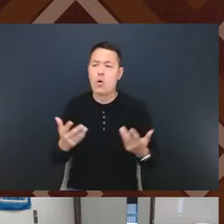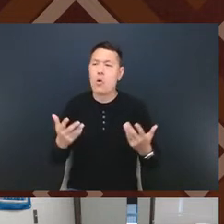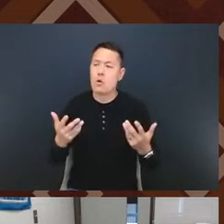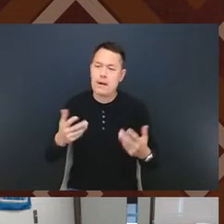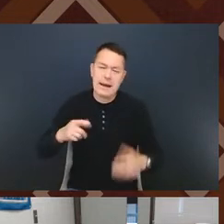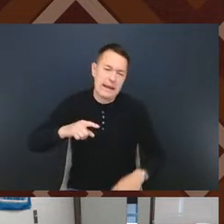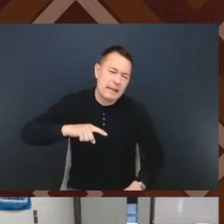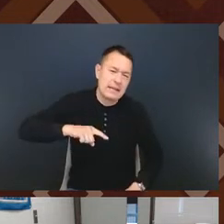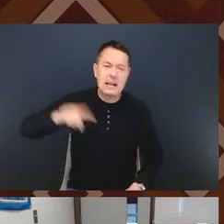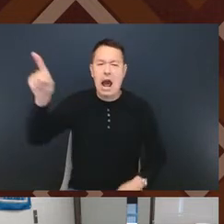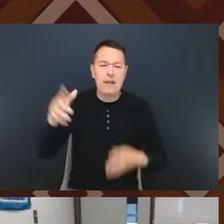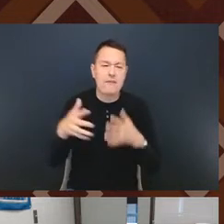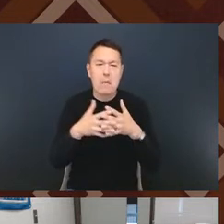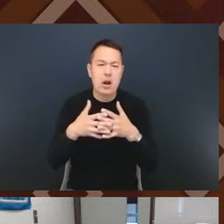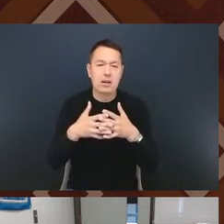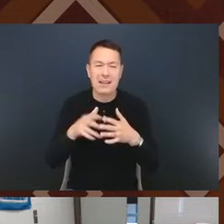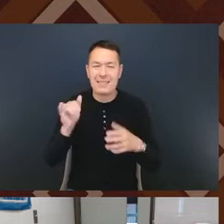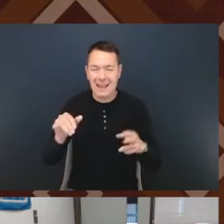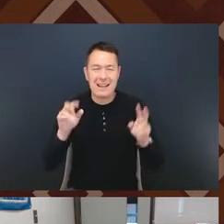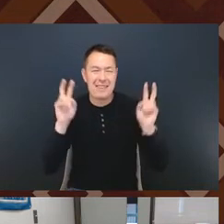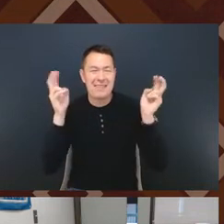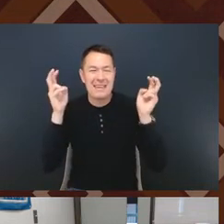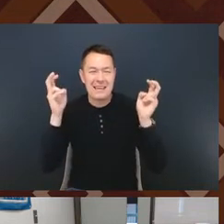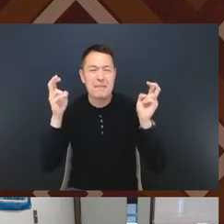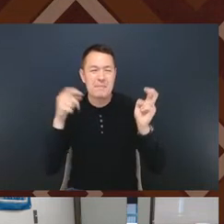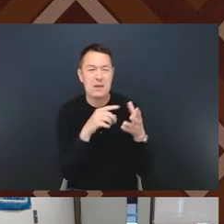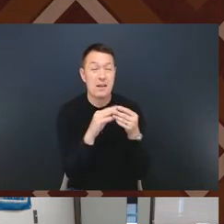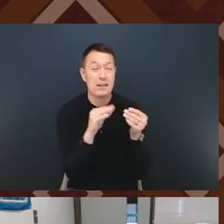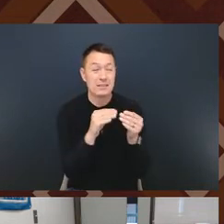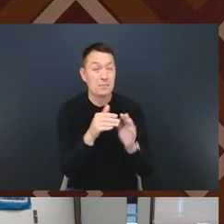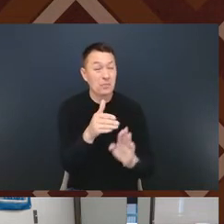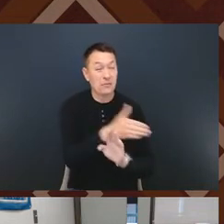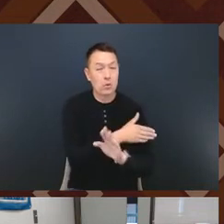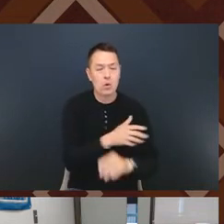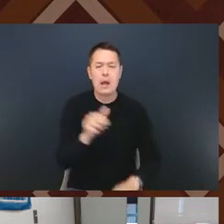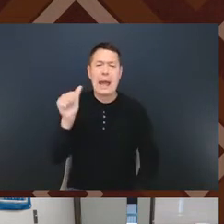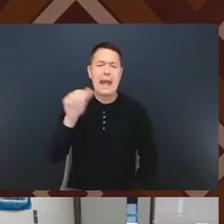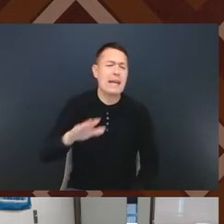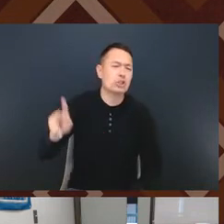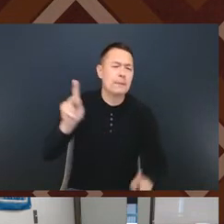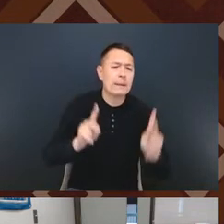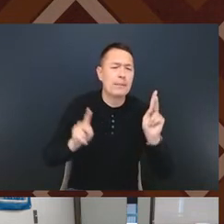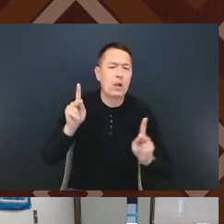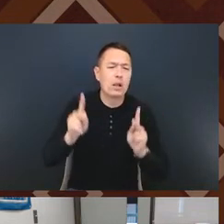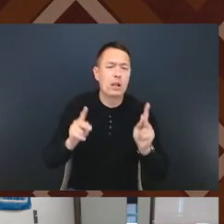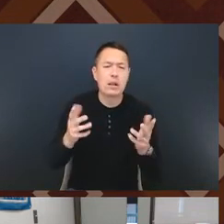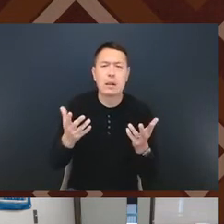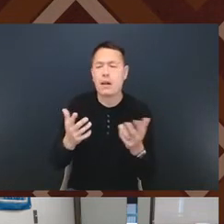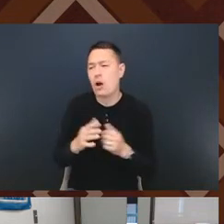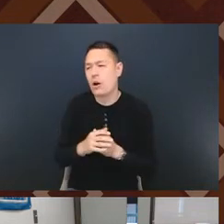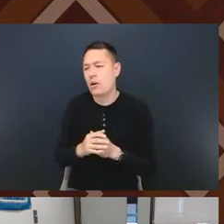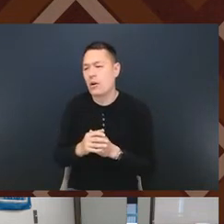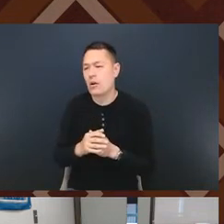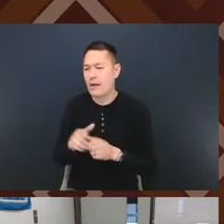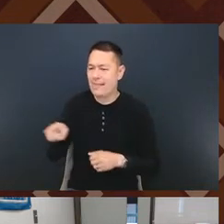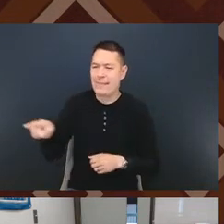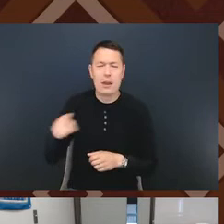Isn't that a theme from early on that Asian people are the perpetual foreigner?